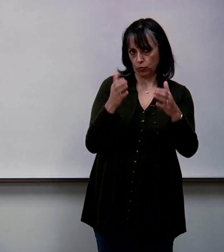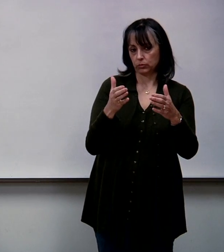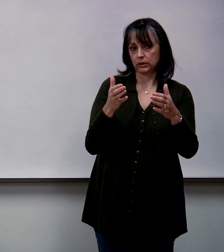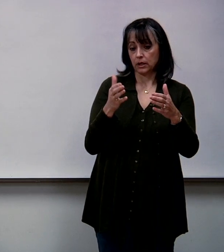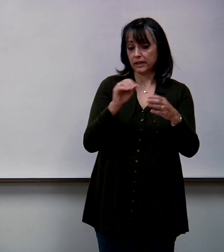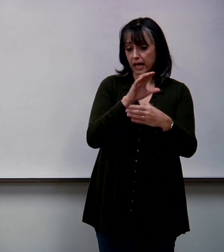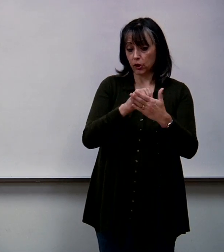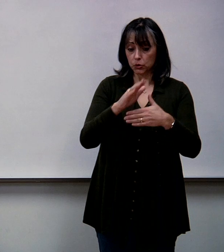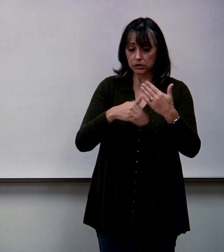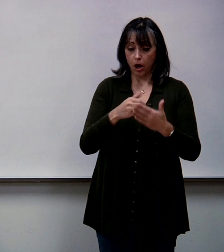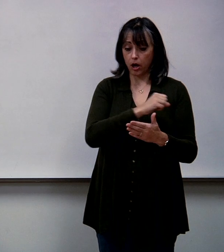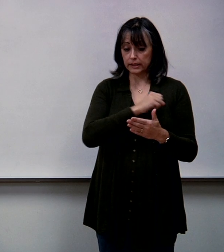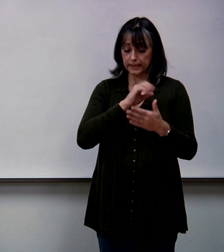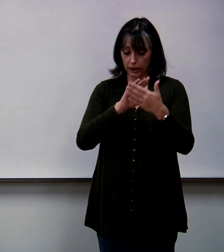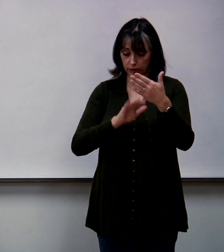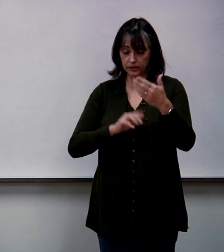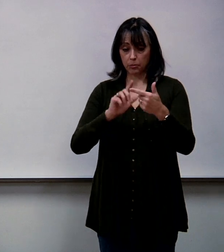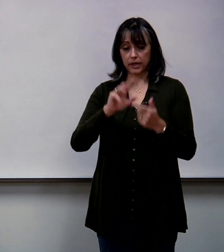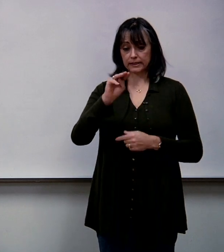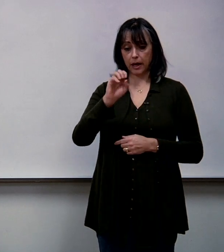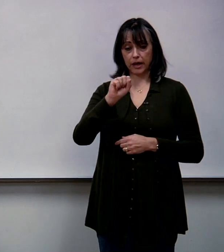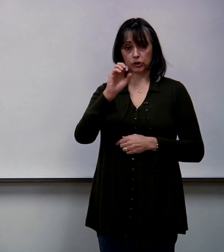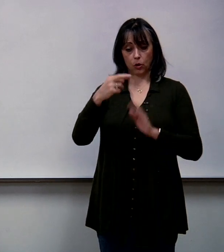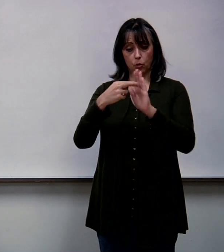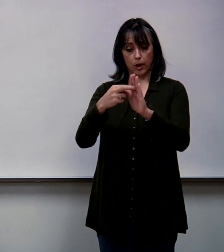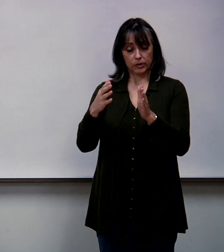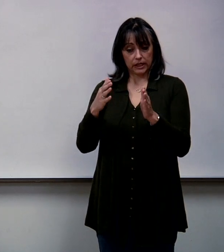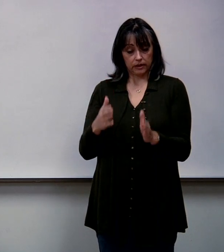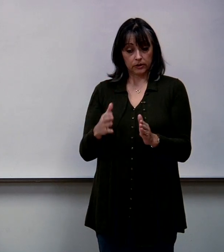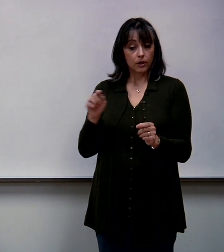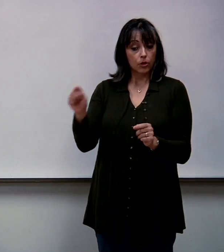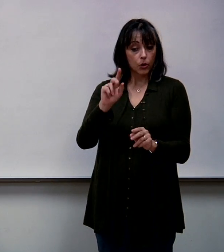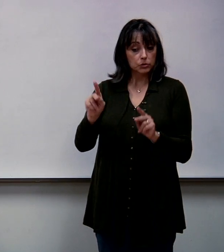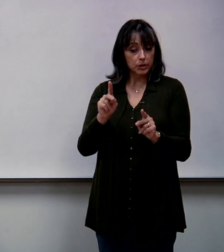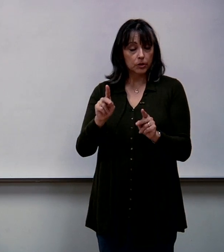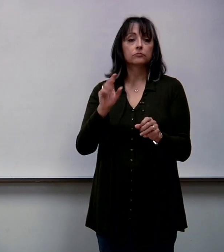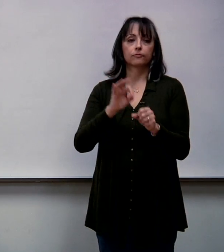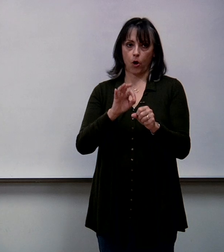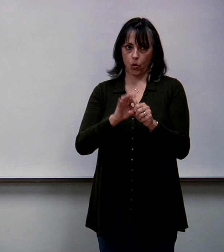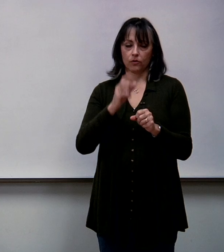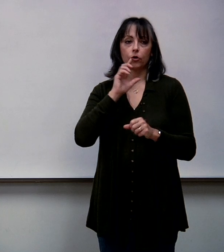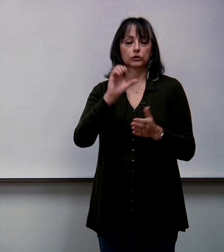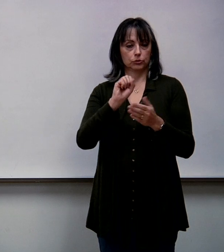consists of all the Senators and the MSO (major student organizations) representatives. Those are the individuals who vote on Student Government policies.